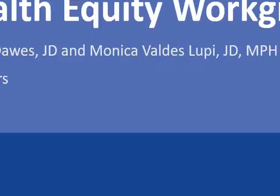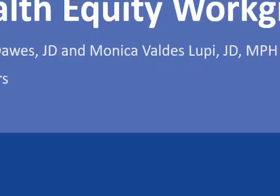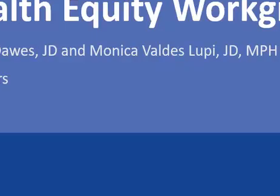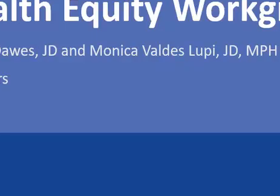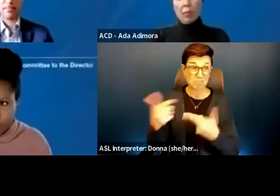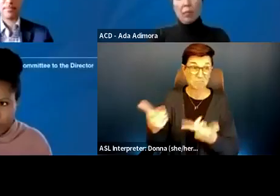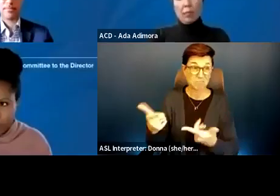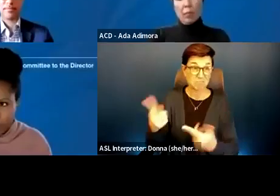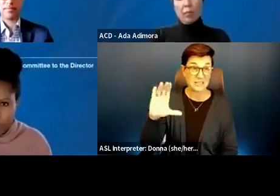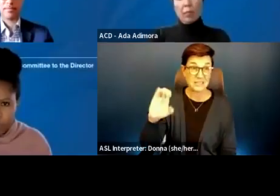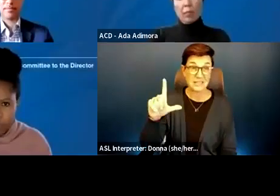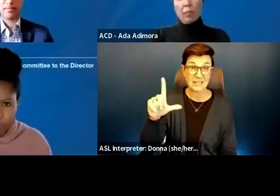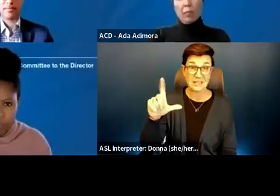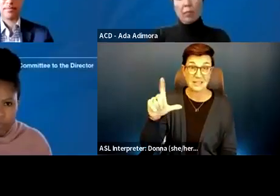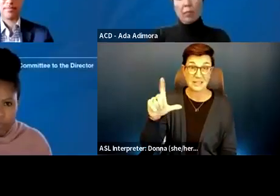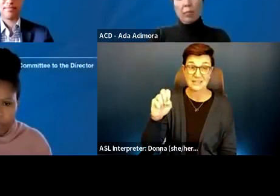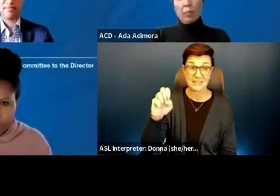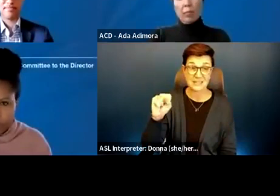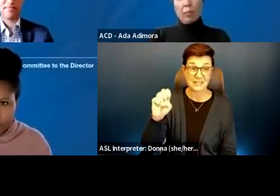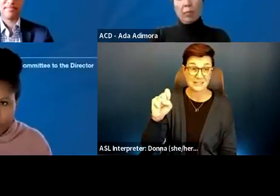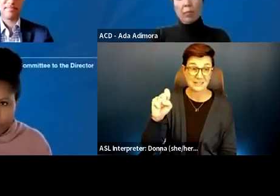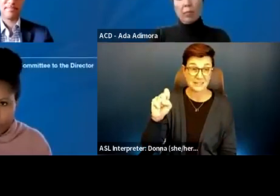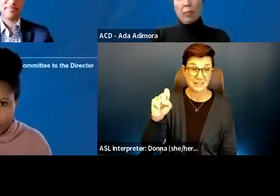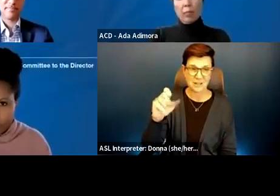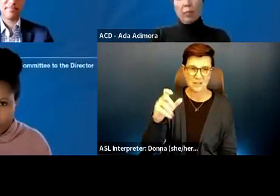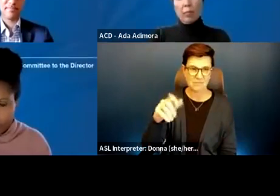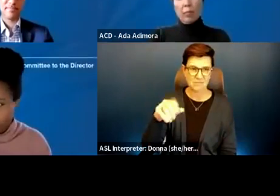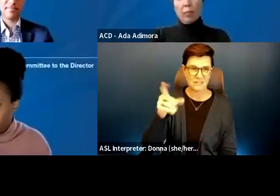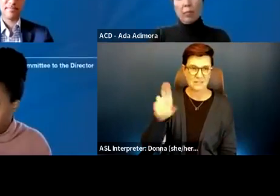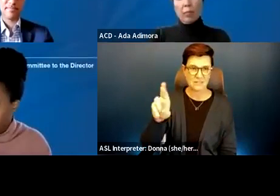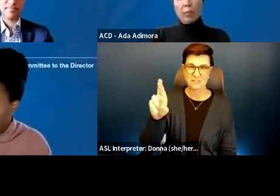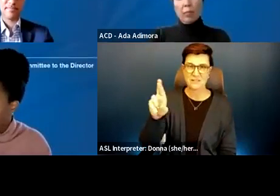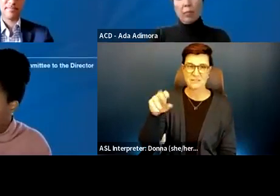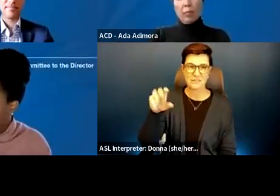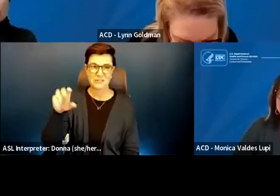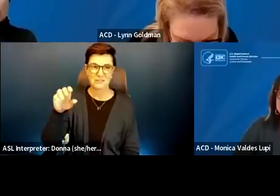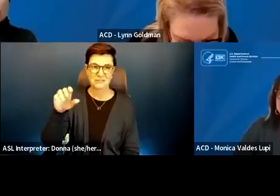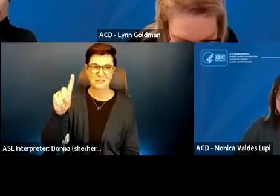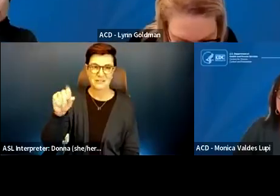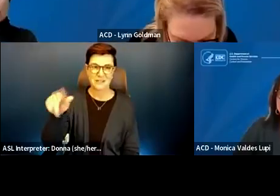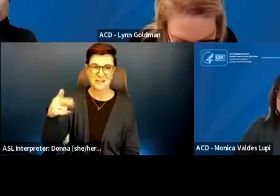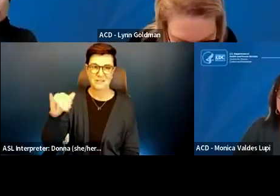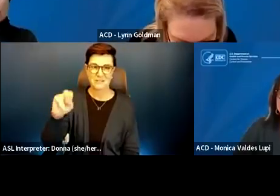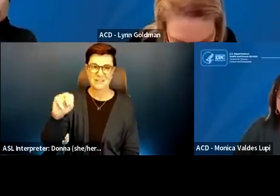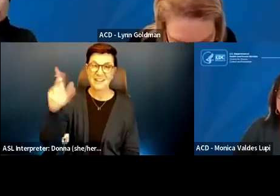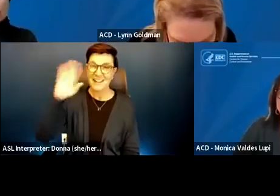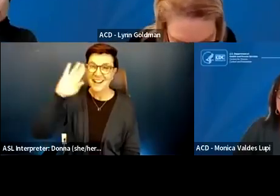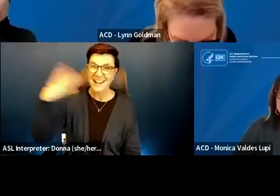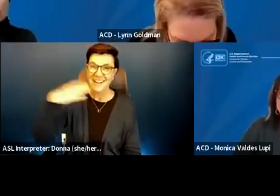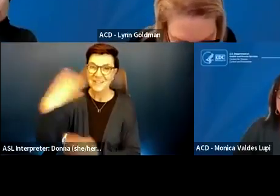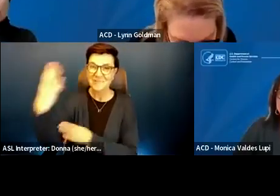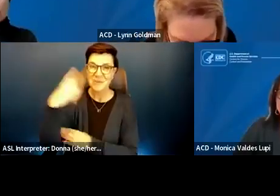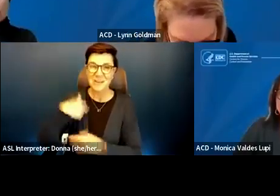Great, thank you. And good morning, everyone, really delighted to be here to talk about, well, two things.